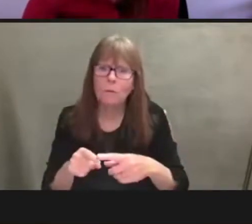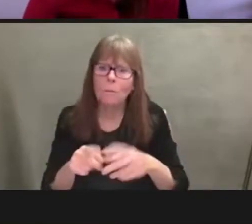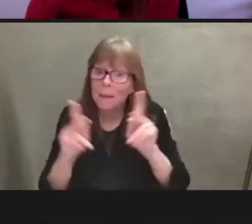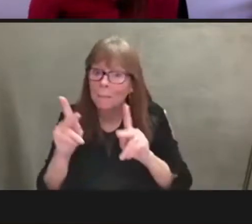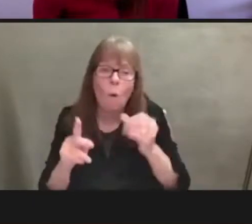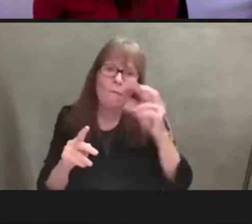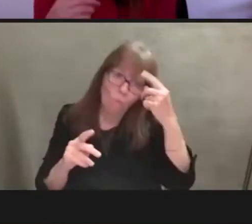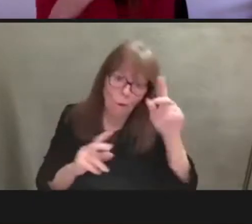right?